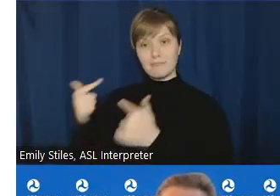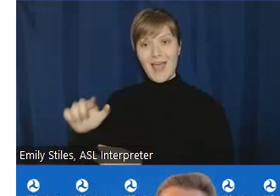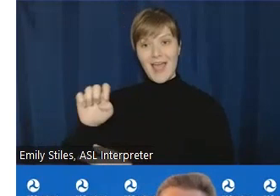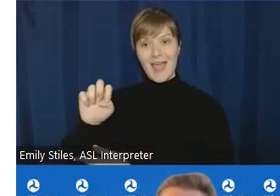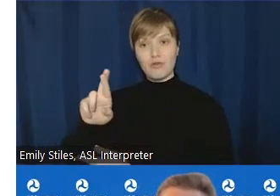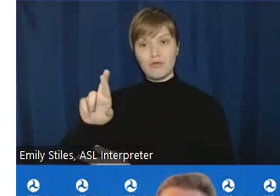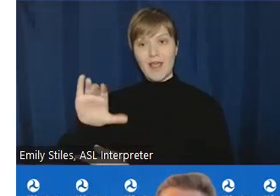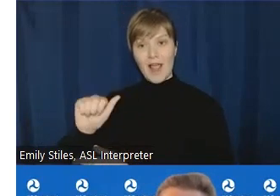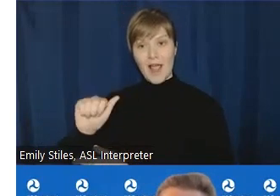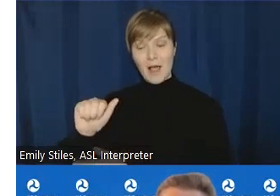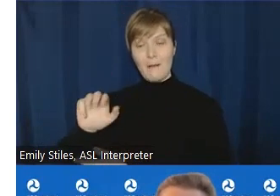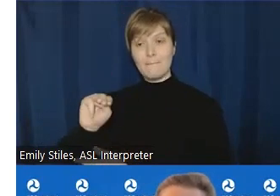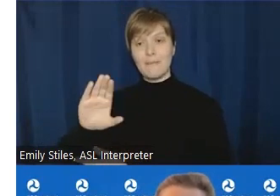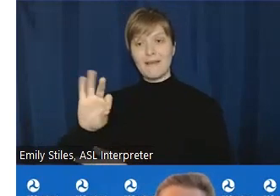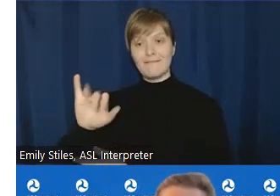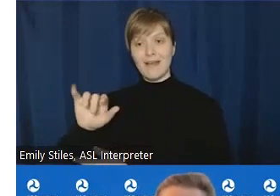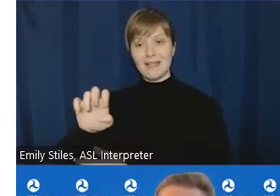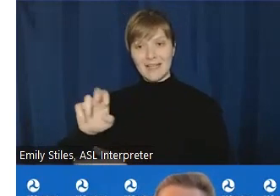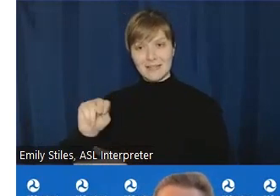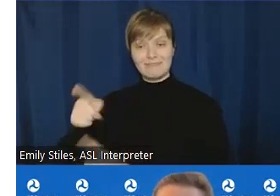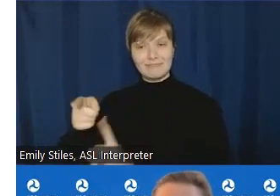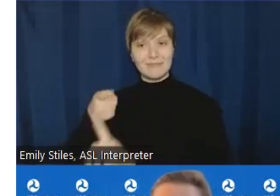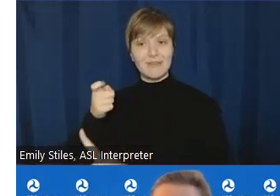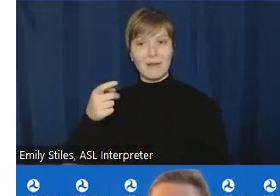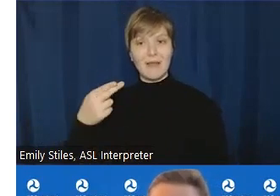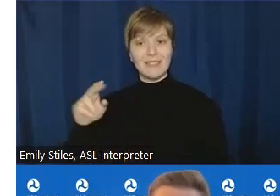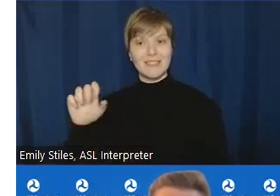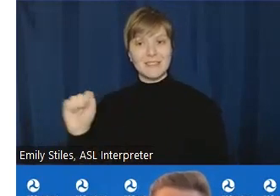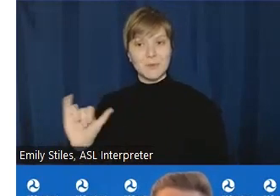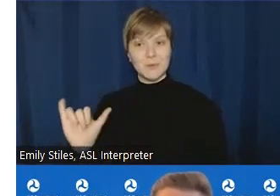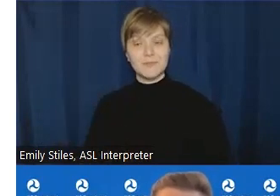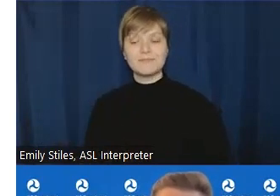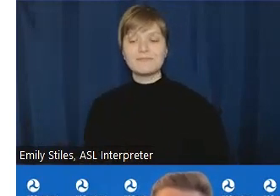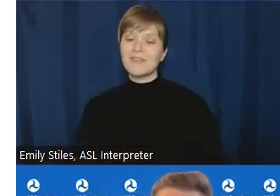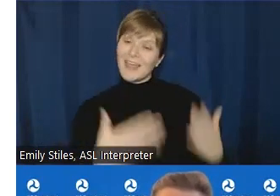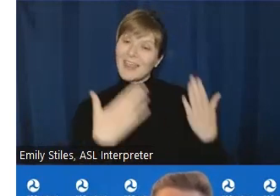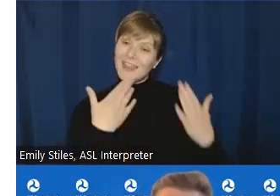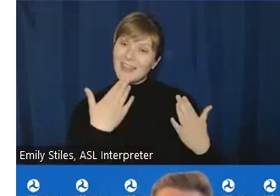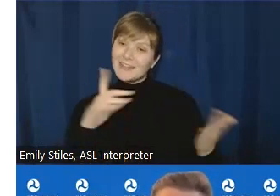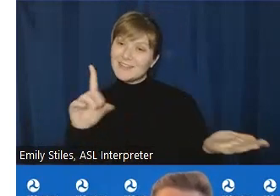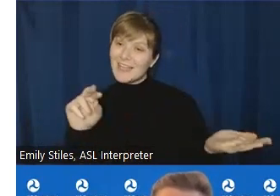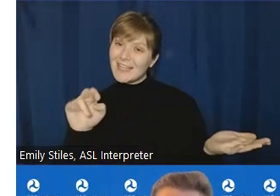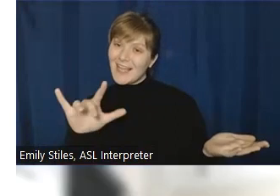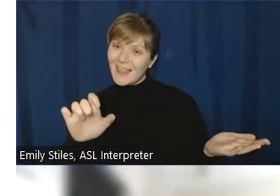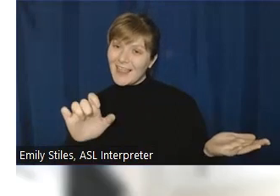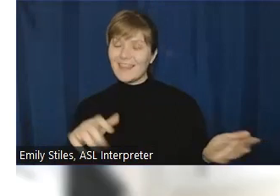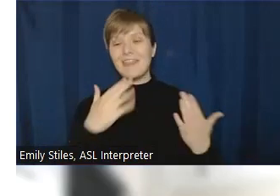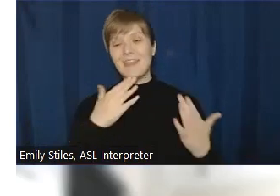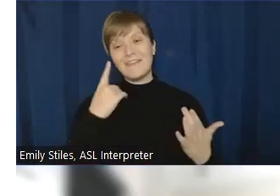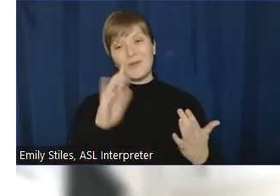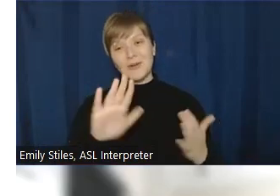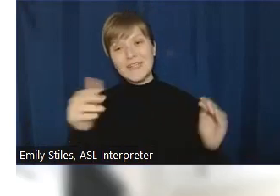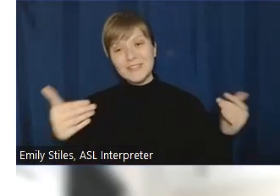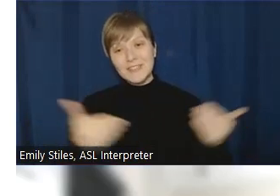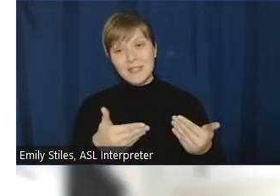Thank you, Daniel. And thank you for that great introduction! I think we all know